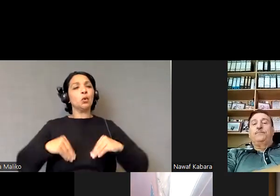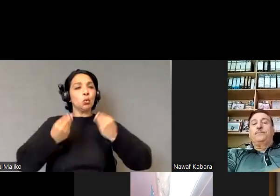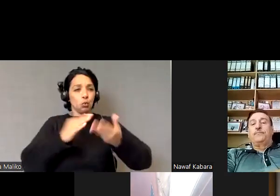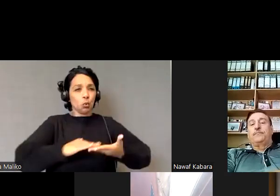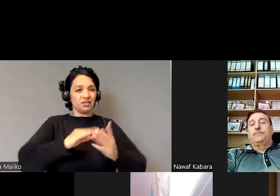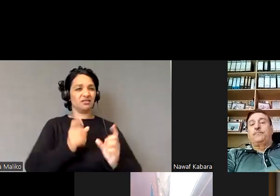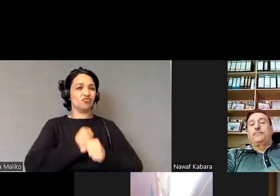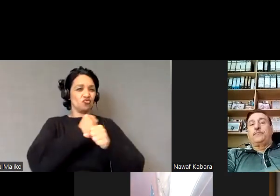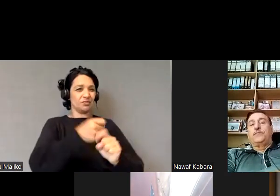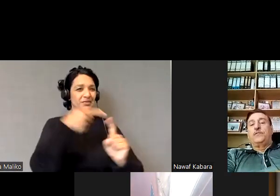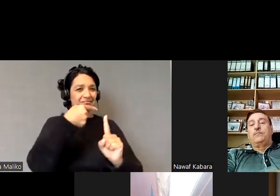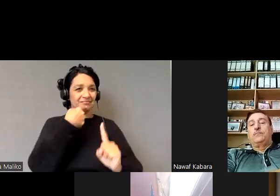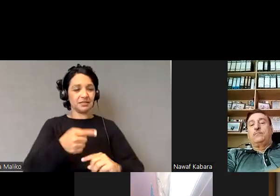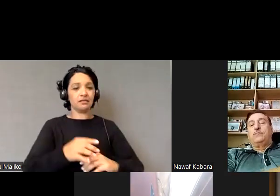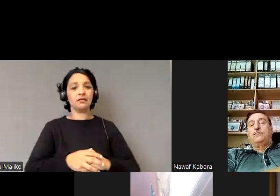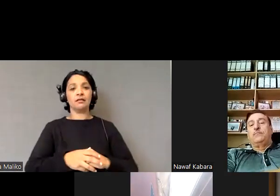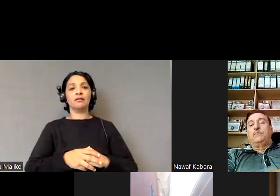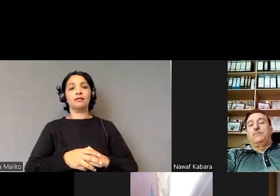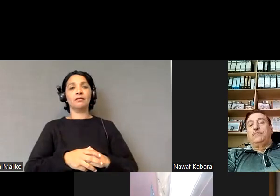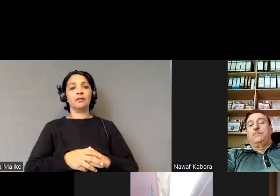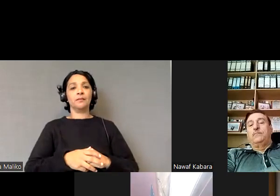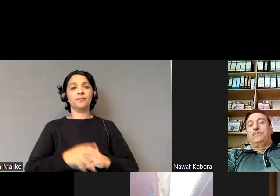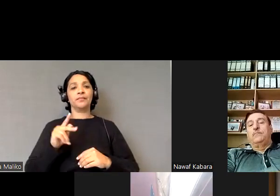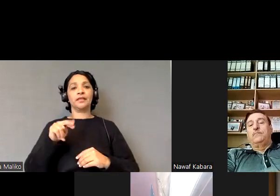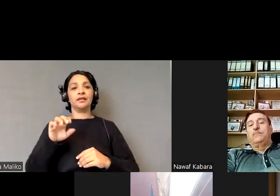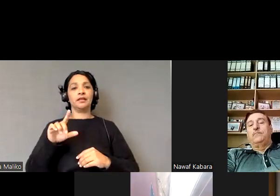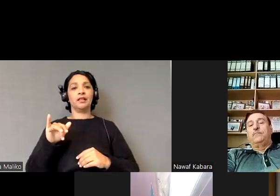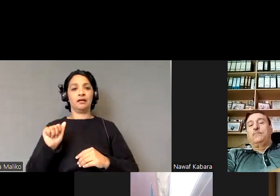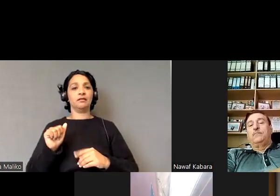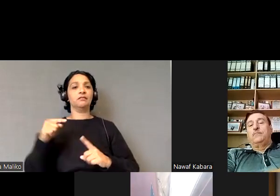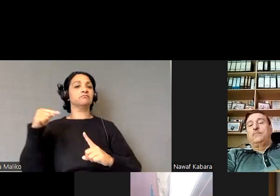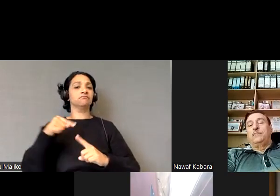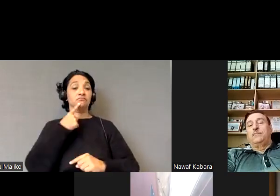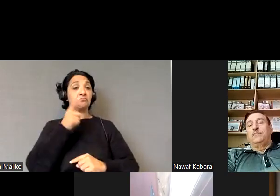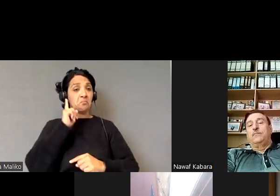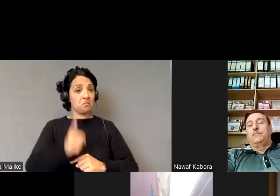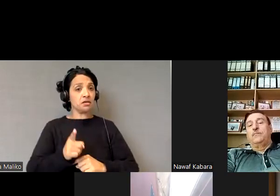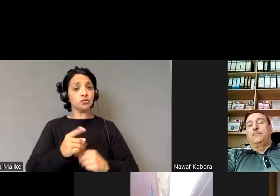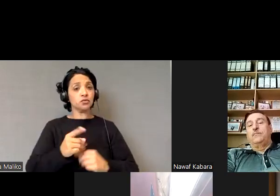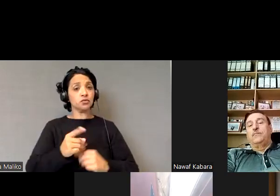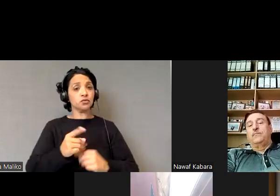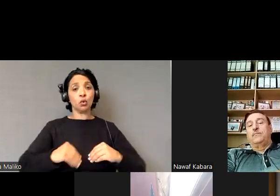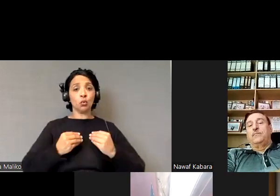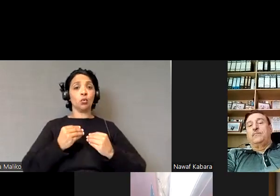be part of the commission that determines the distribution of humanitarian support.